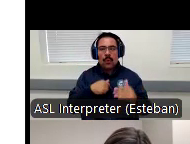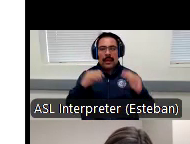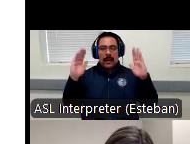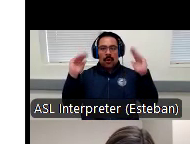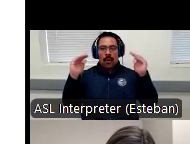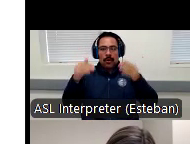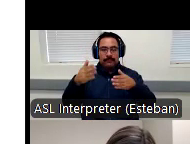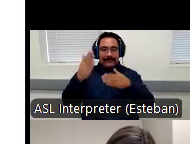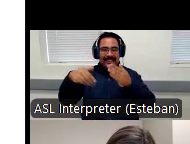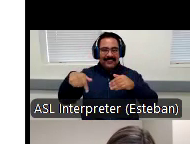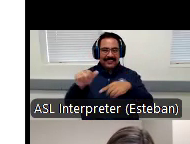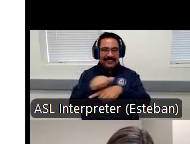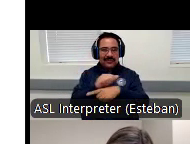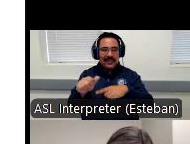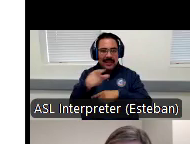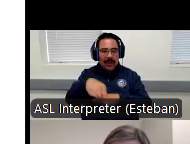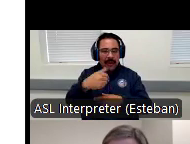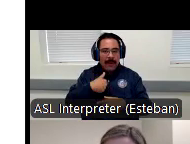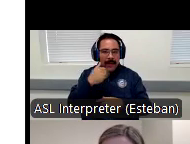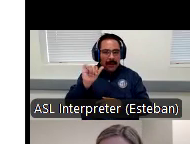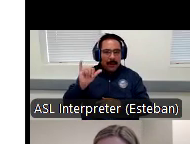by the end of this training, you have a better understanding of what disability is,